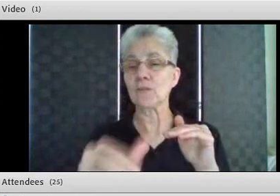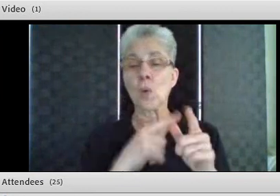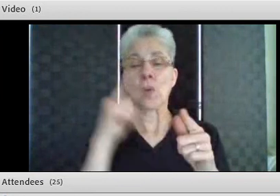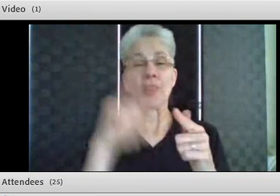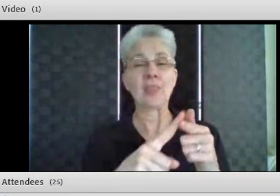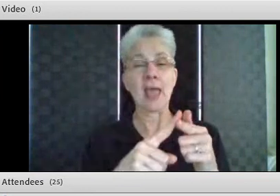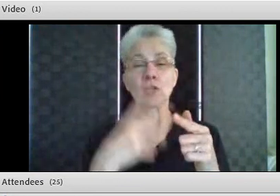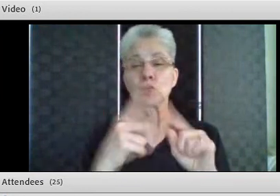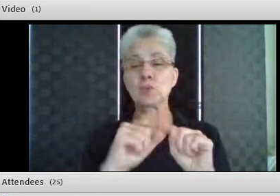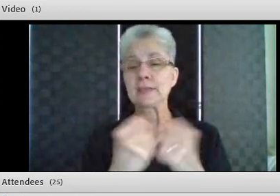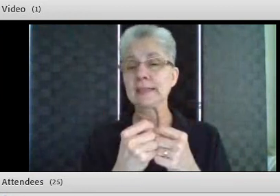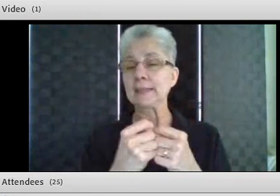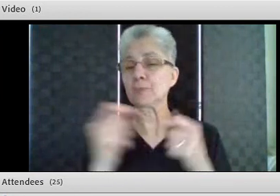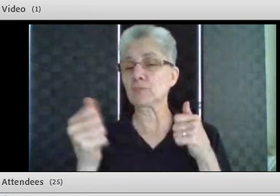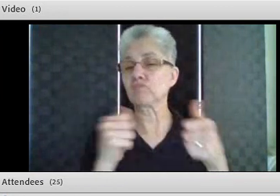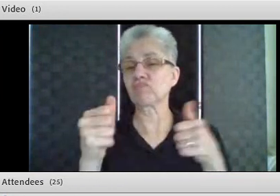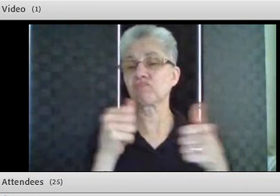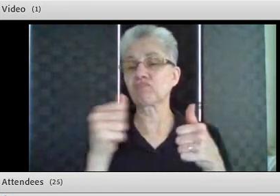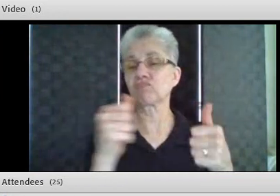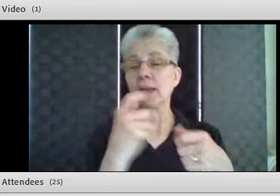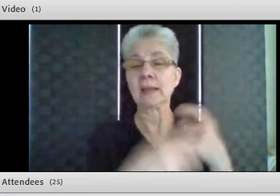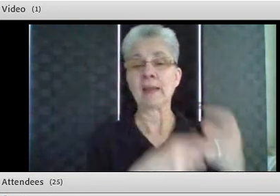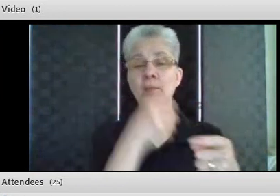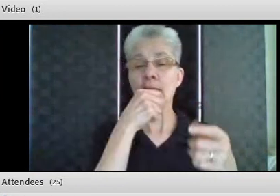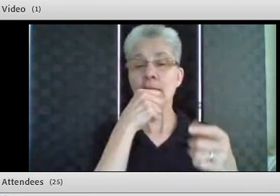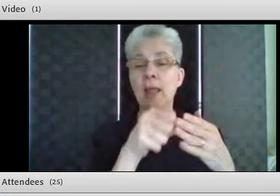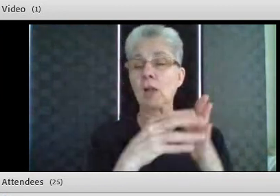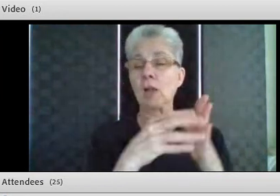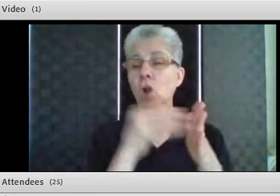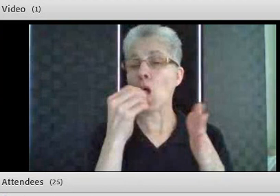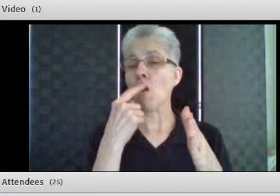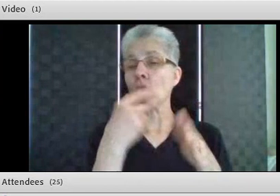and yeah, I set up two little game boards on the floor,